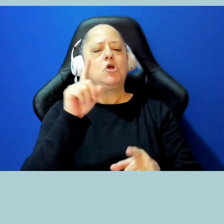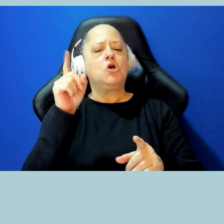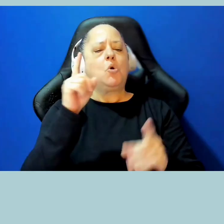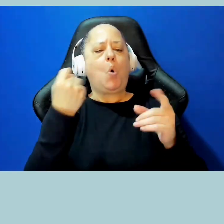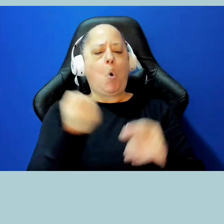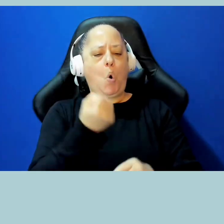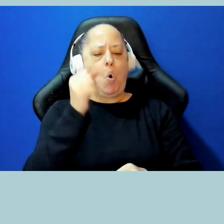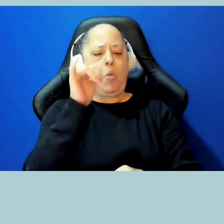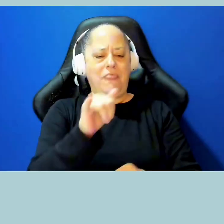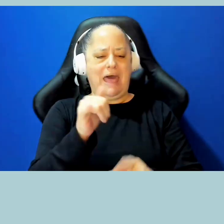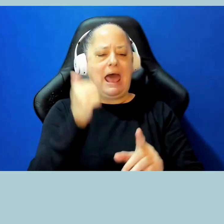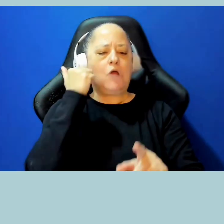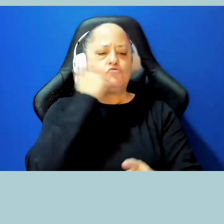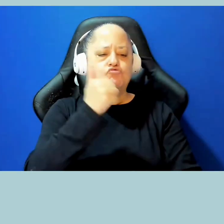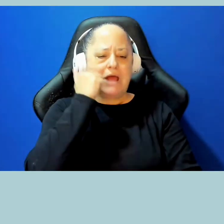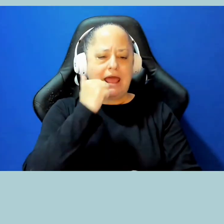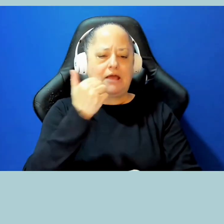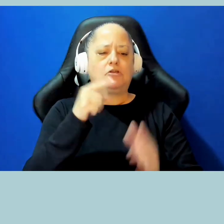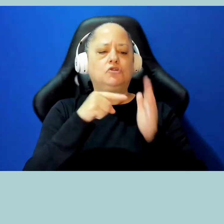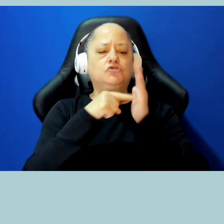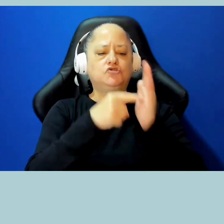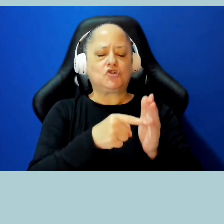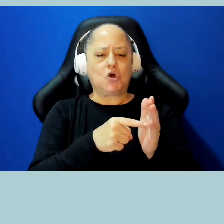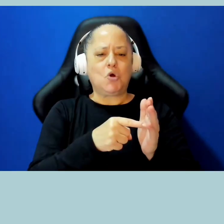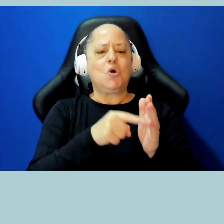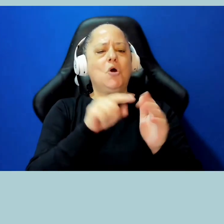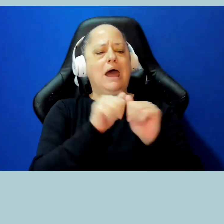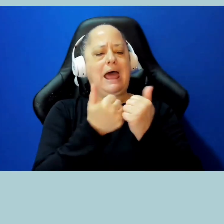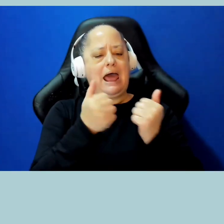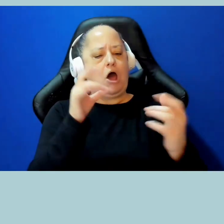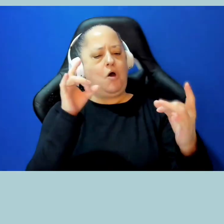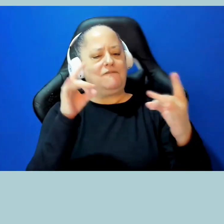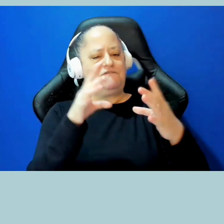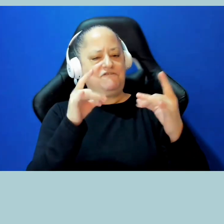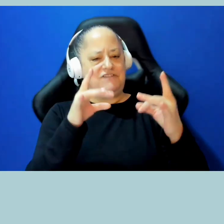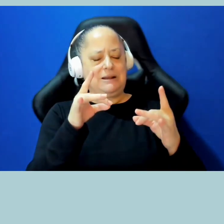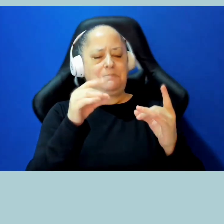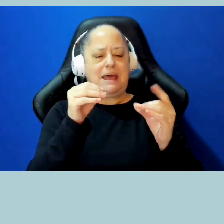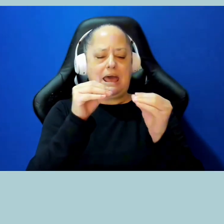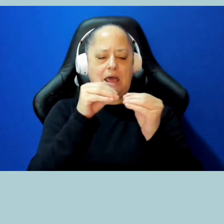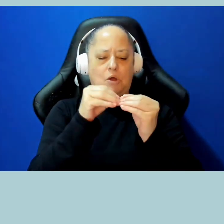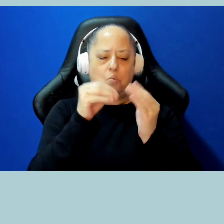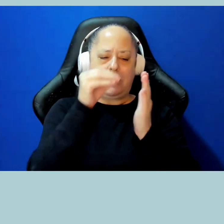and we show them how we take their input in, you know, in terms of the documents or deliverables we produce.